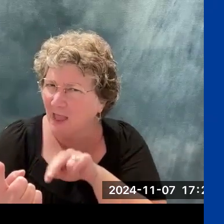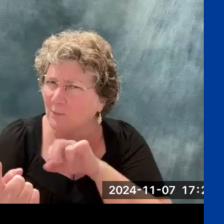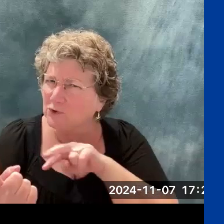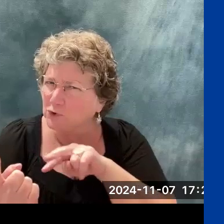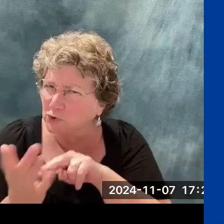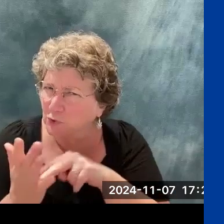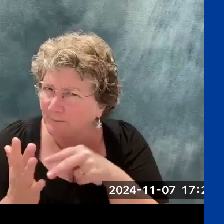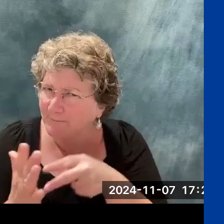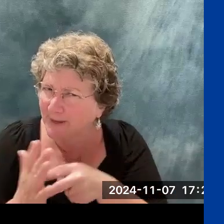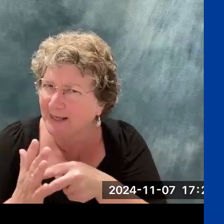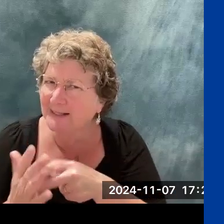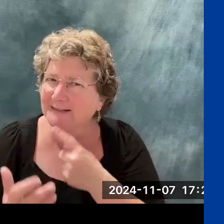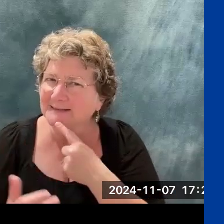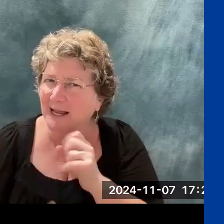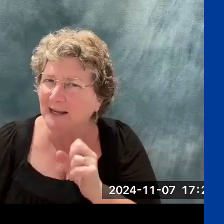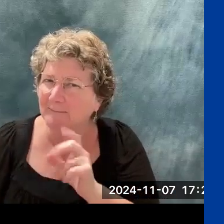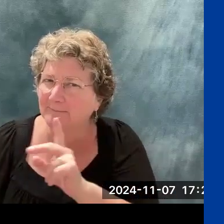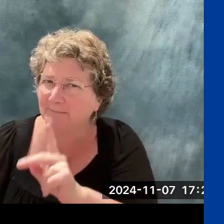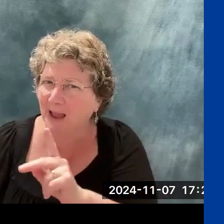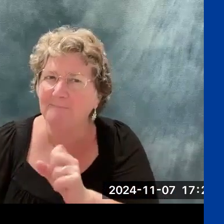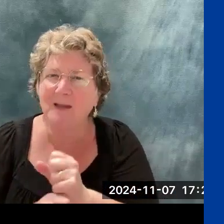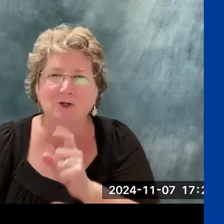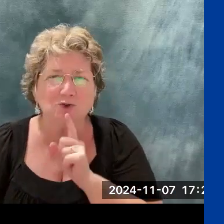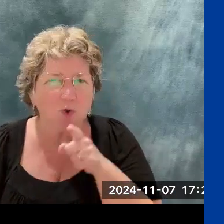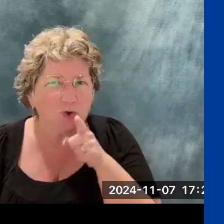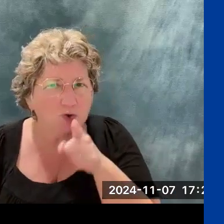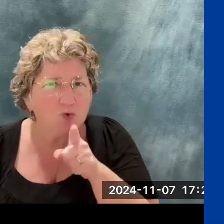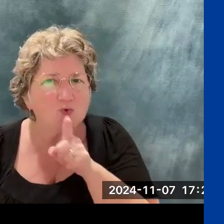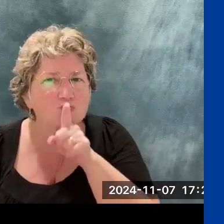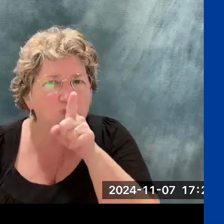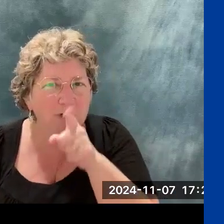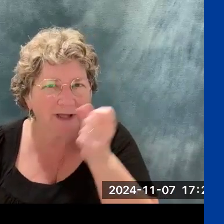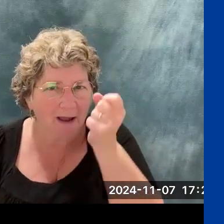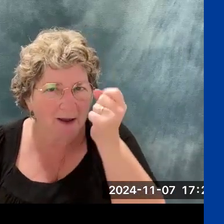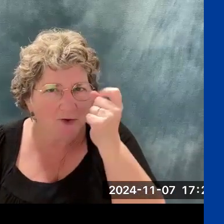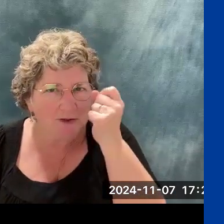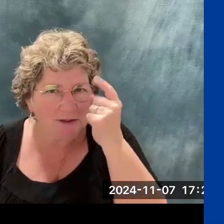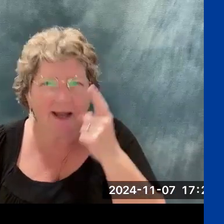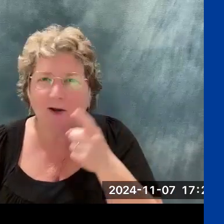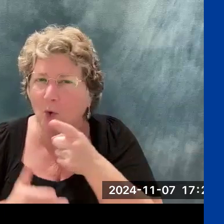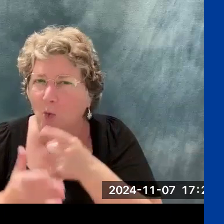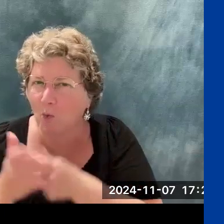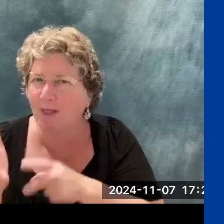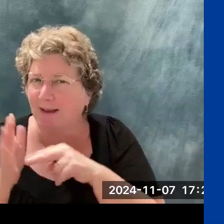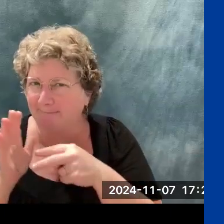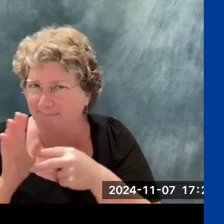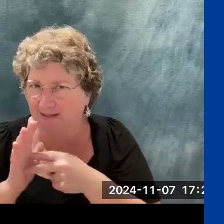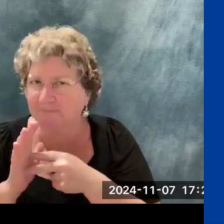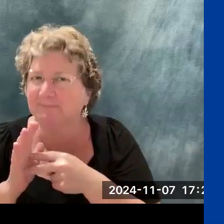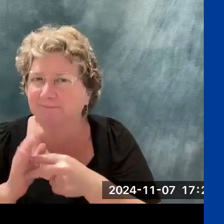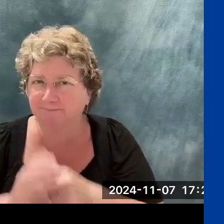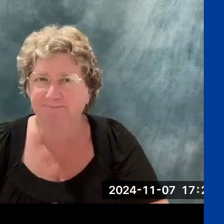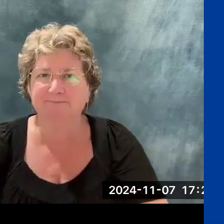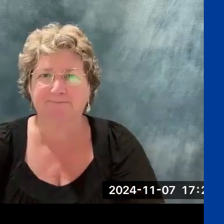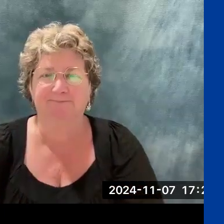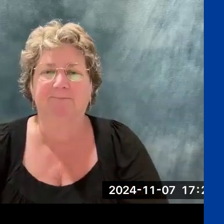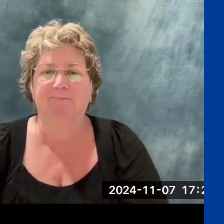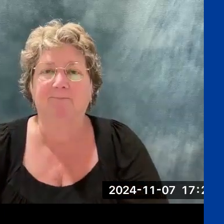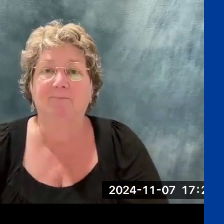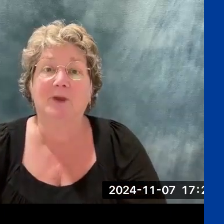Repeating back to them to make sure that you're understanding things the way that they intend to. The other thing to consider and remember with